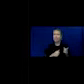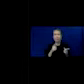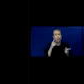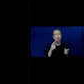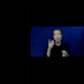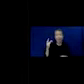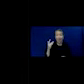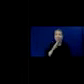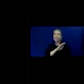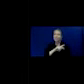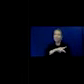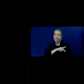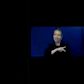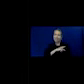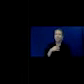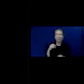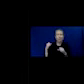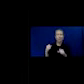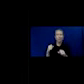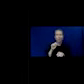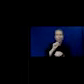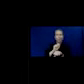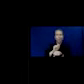and her work ethic.